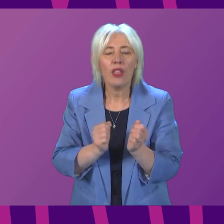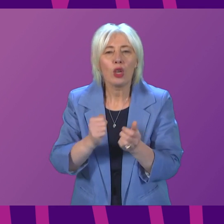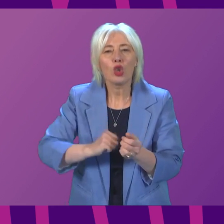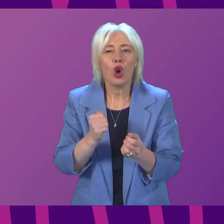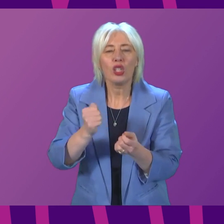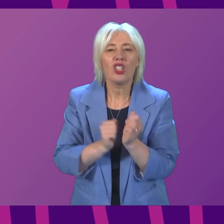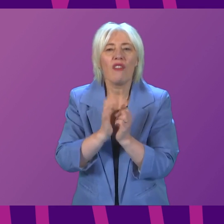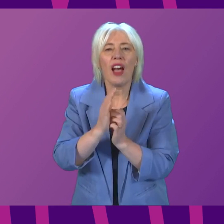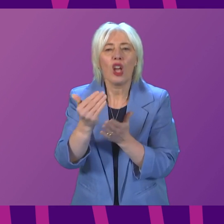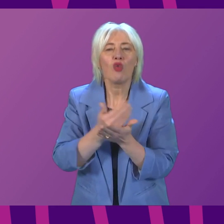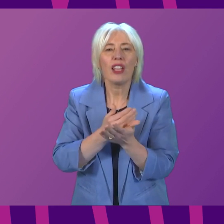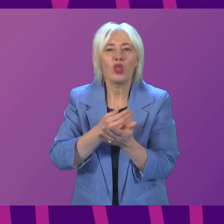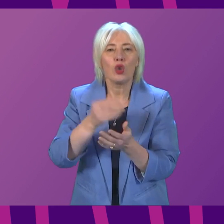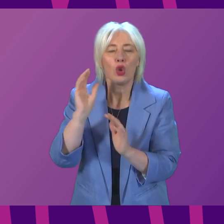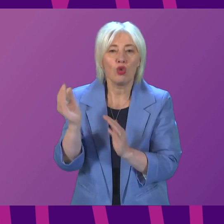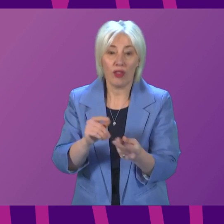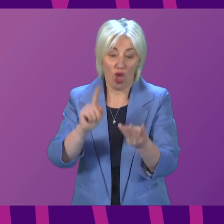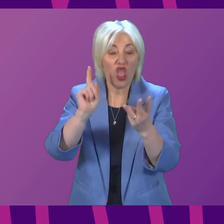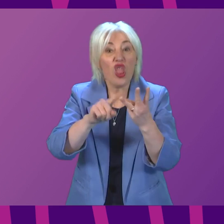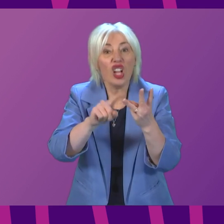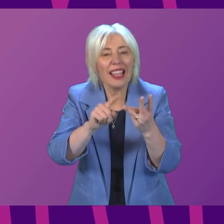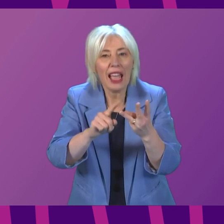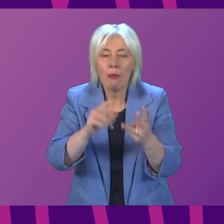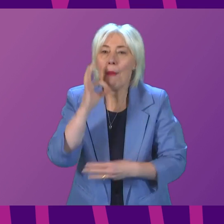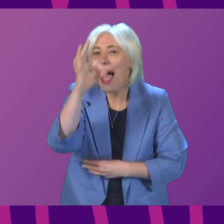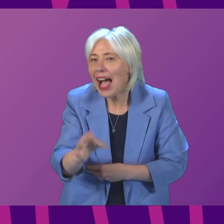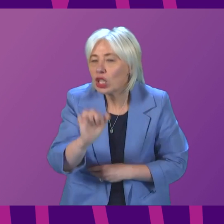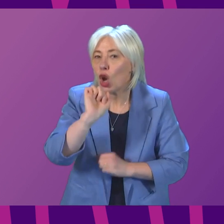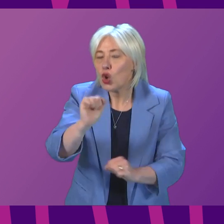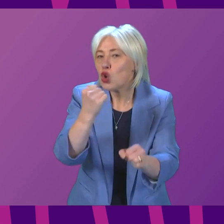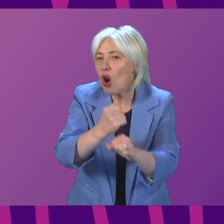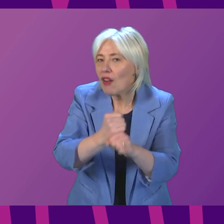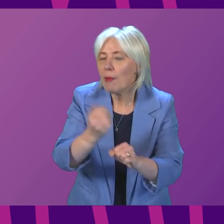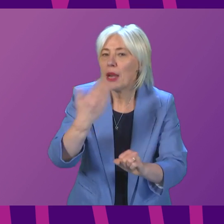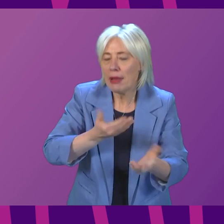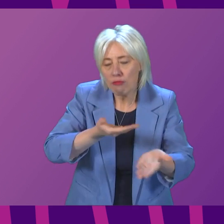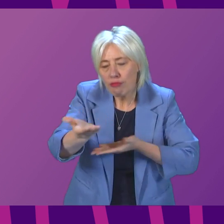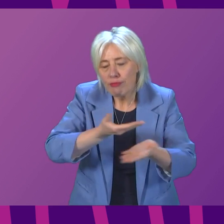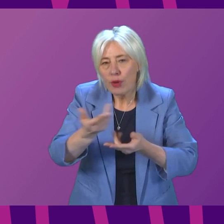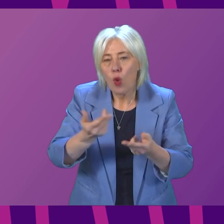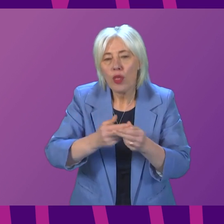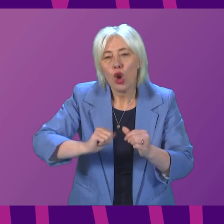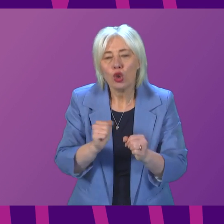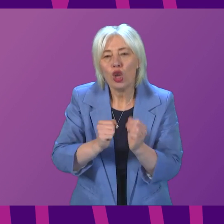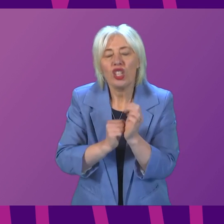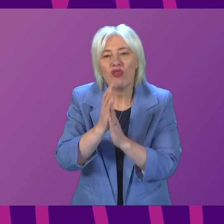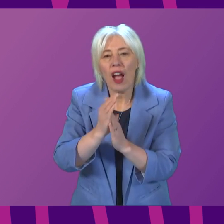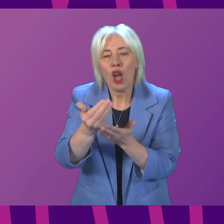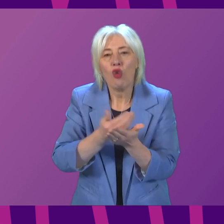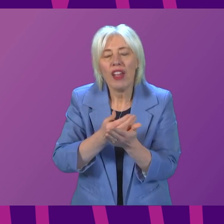For the third time, First Minister, what discussion has the Government had with the SFRS about the proposals?